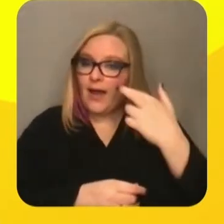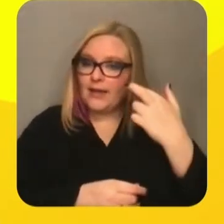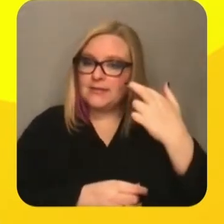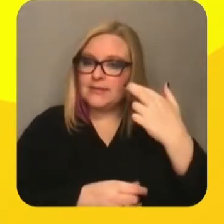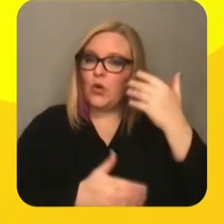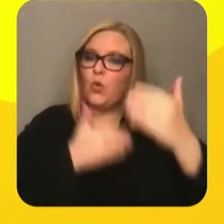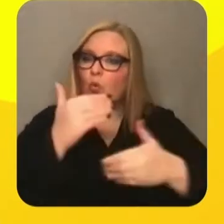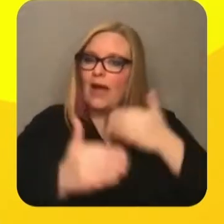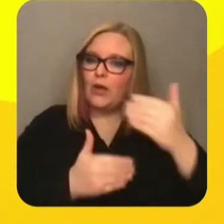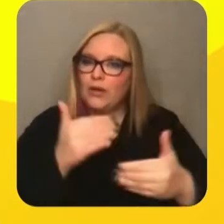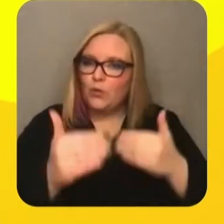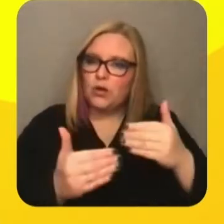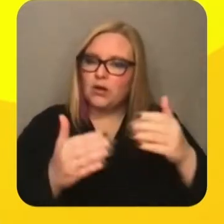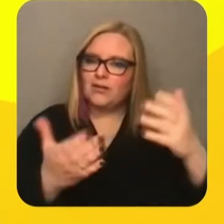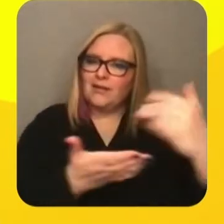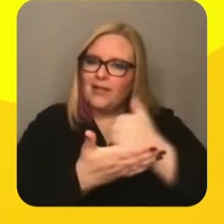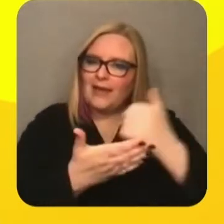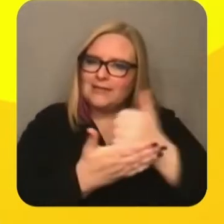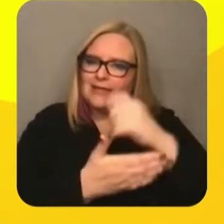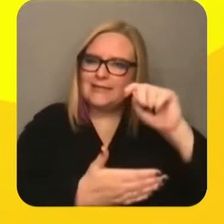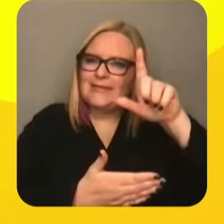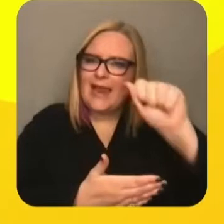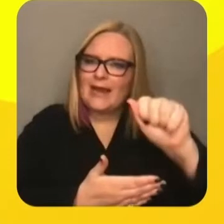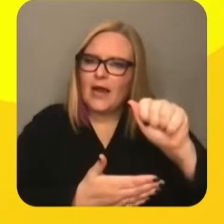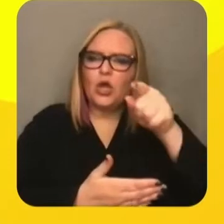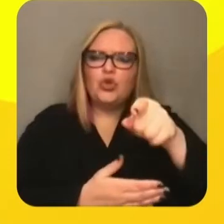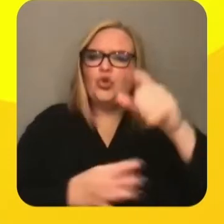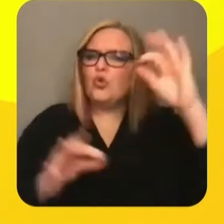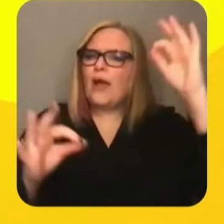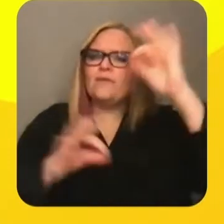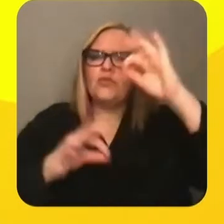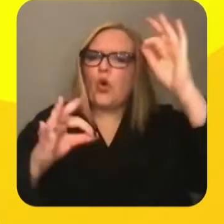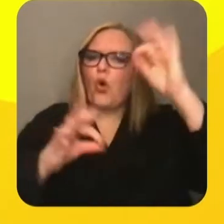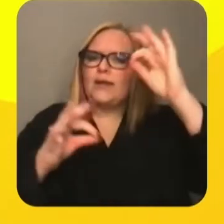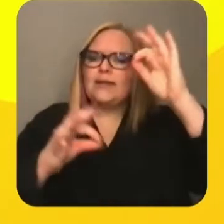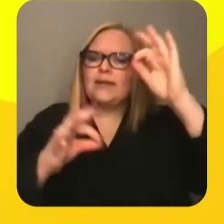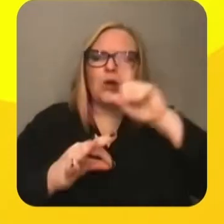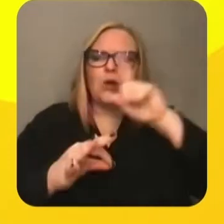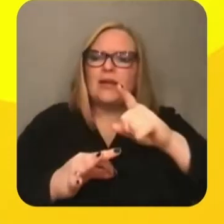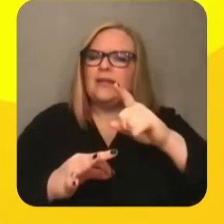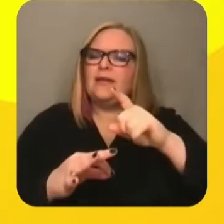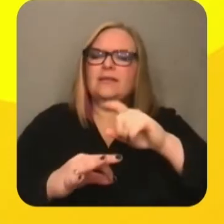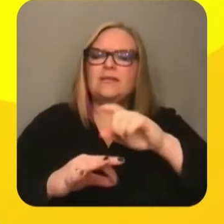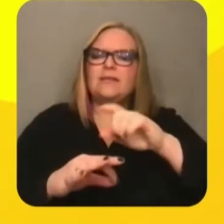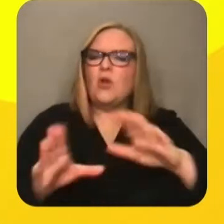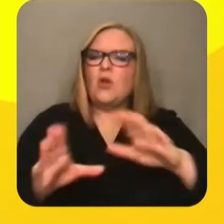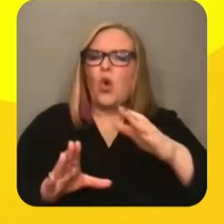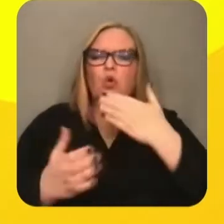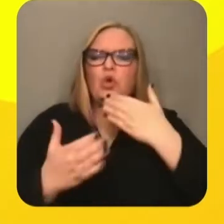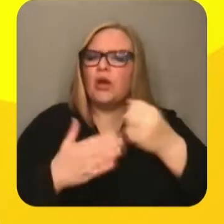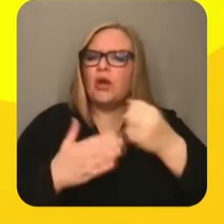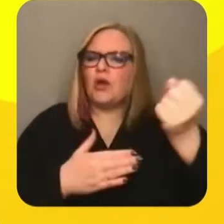this data is that we really don't know. There's a very poor understanding around the world of what underrepresented peoples look like,